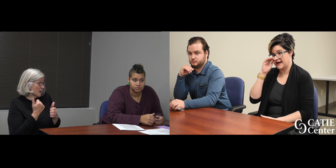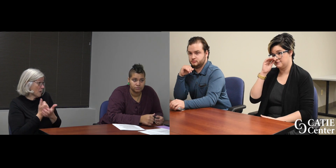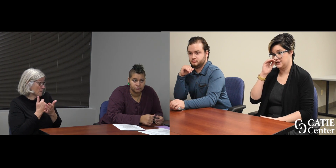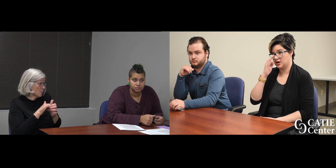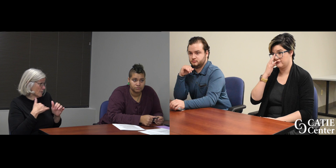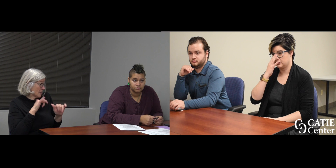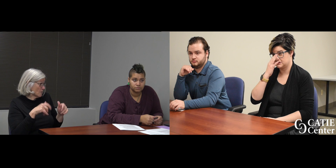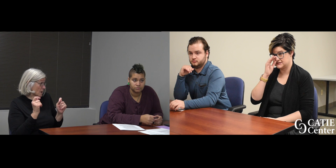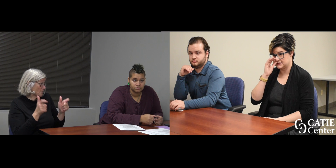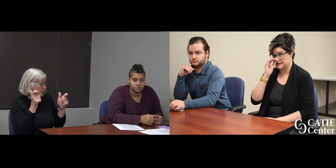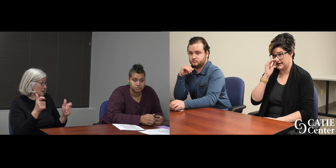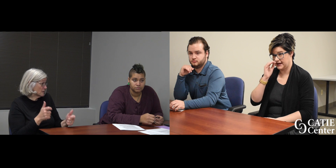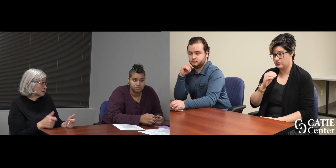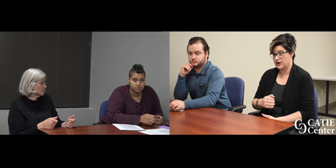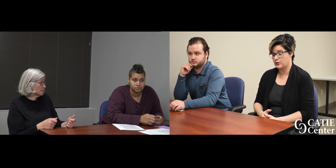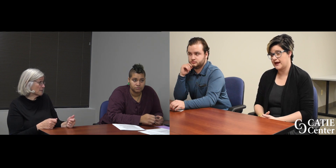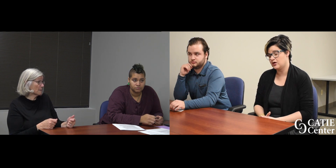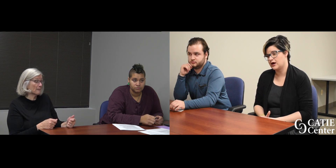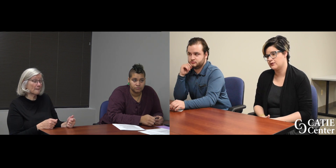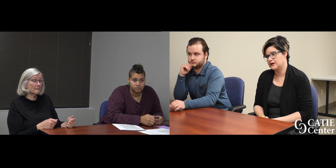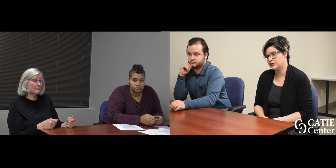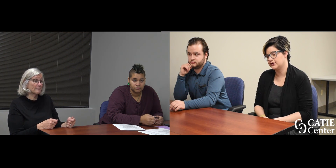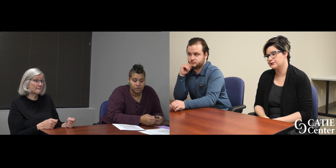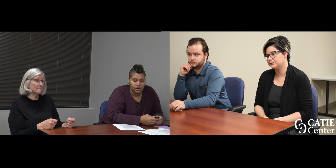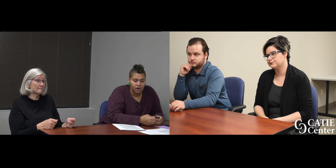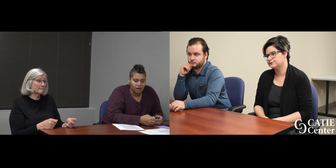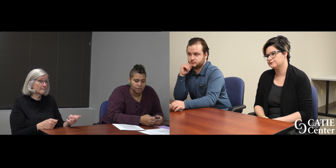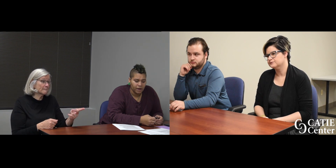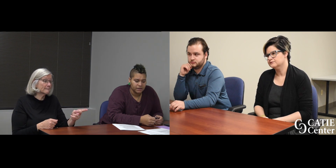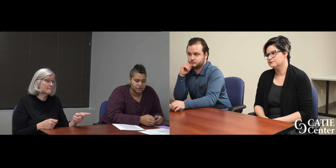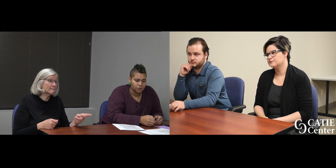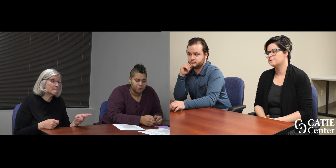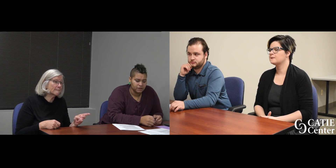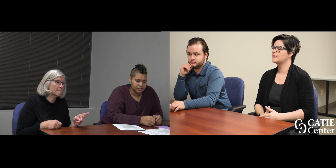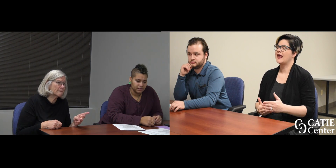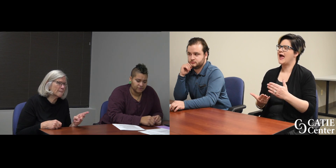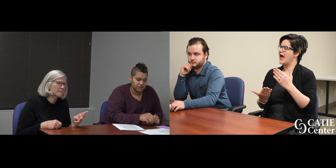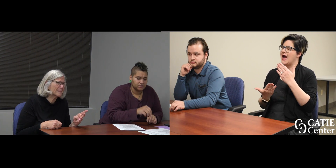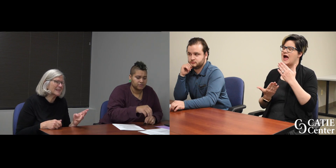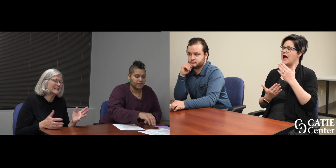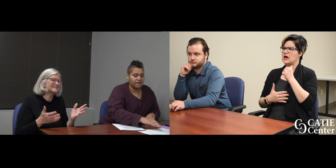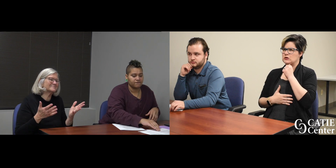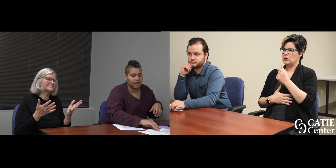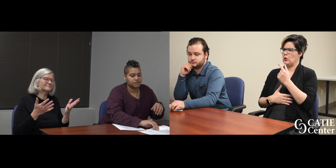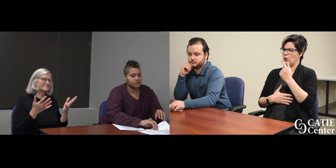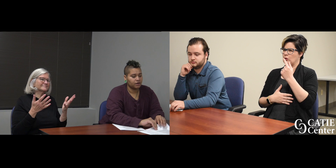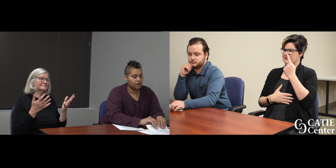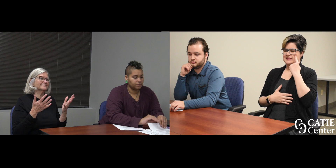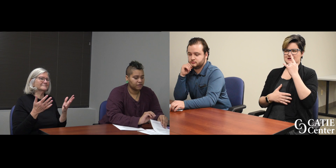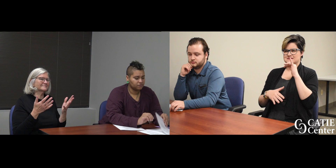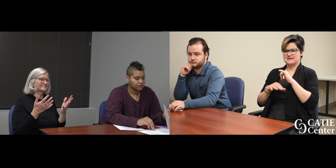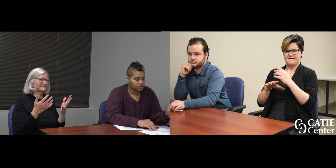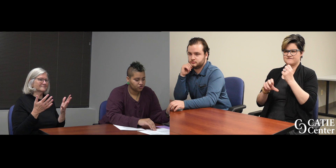would that be covered today right away, or how would that work? I don't believe it is that fast. Give me just a second.